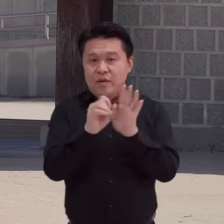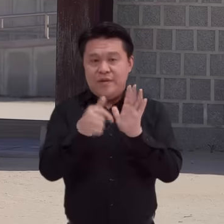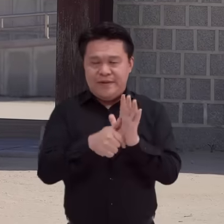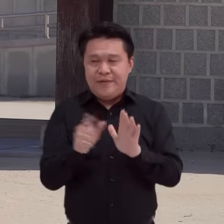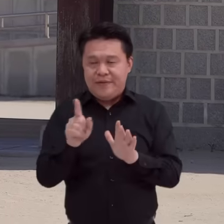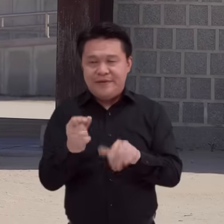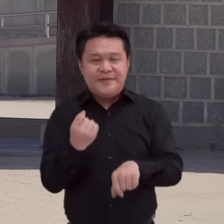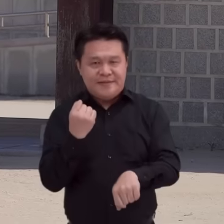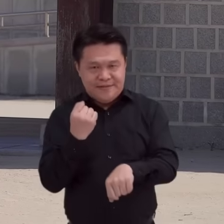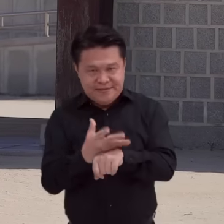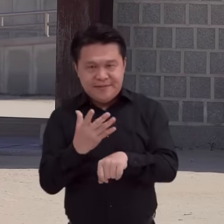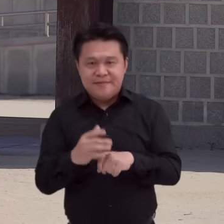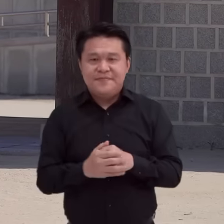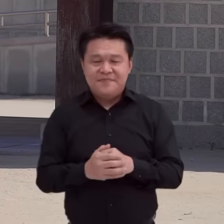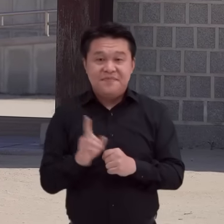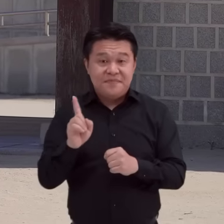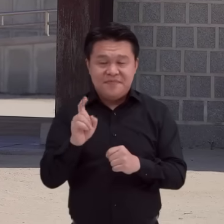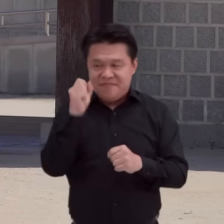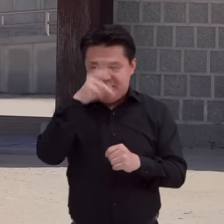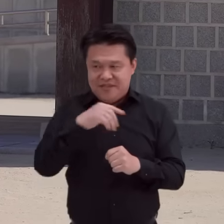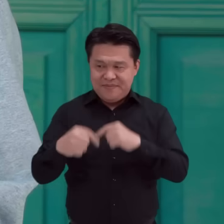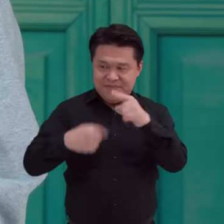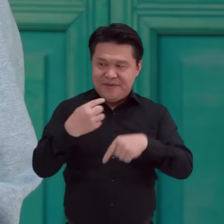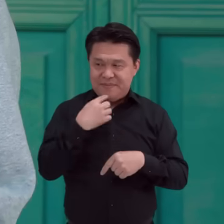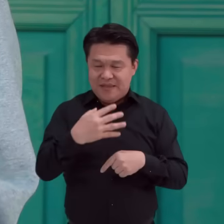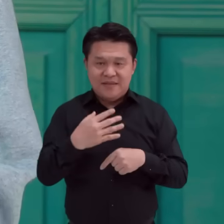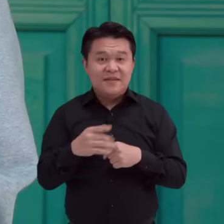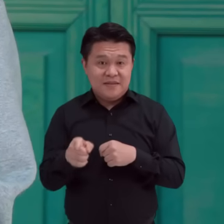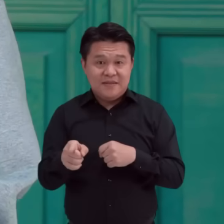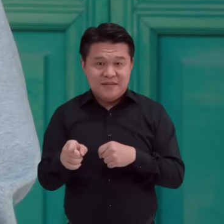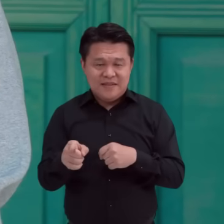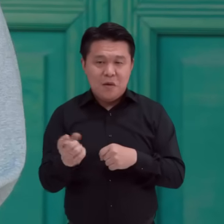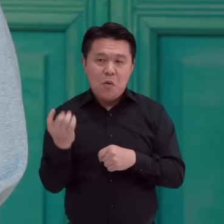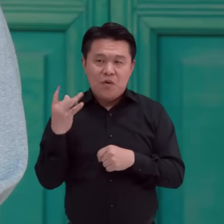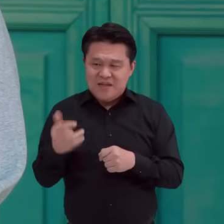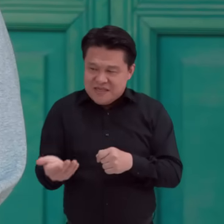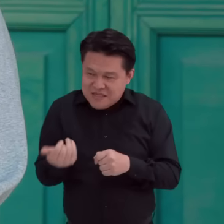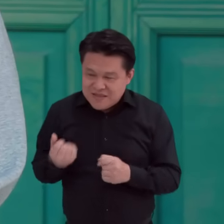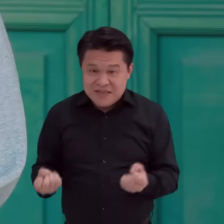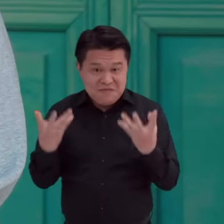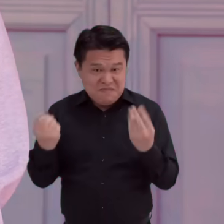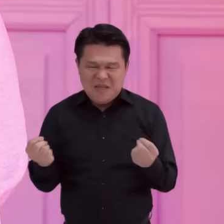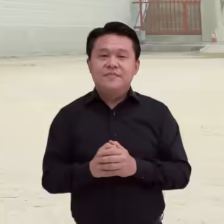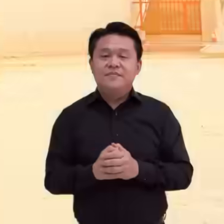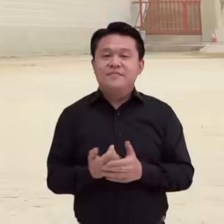a large number of people from gathering together. Currently, only the shift changing is presented during the ceremony.